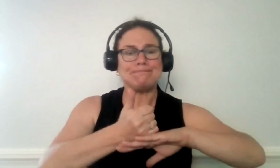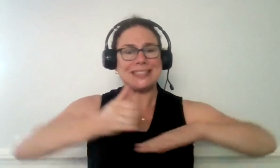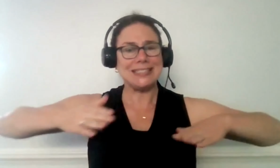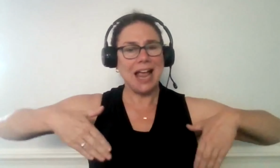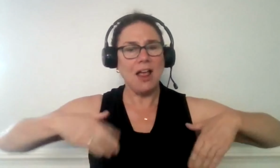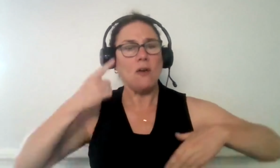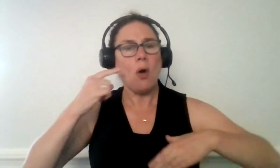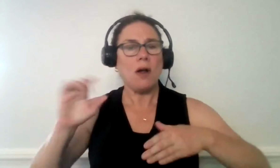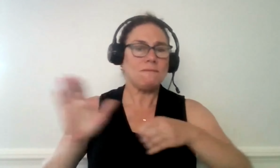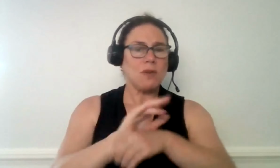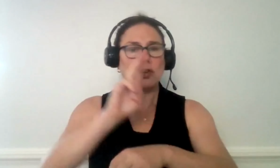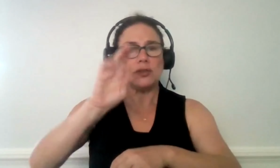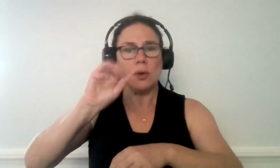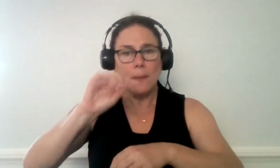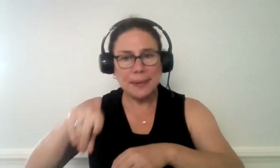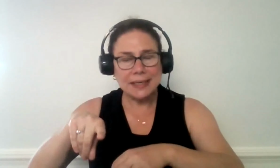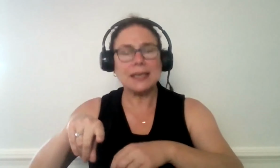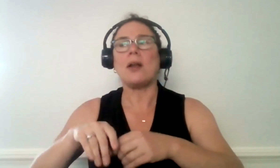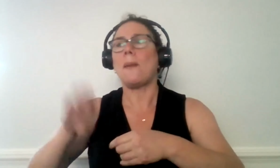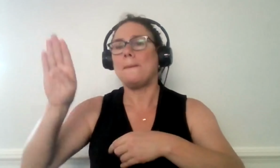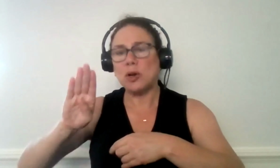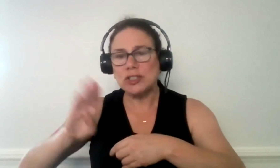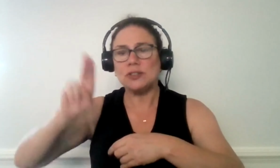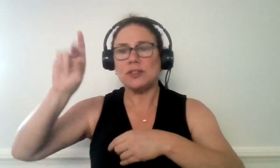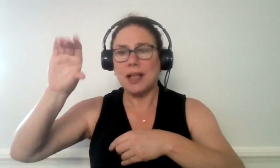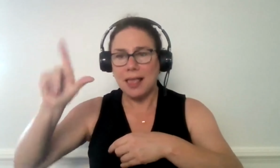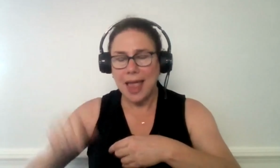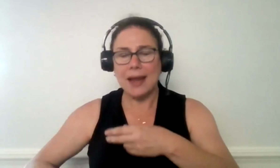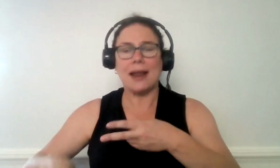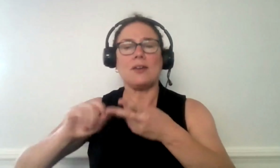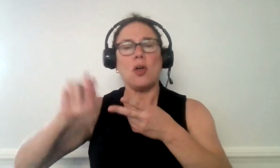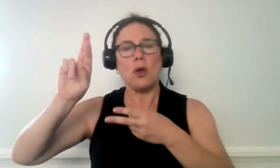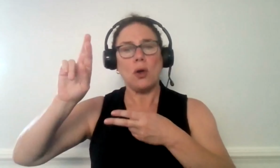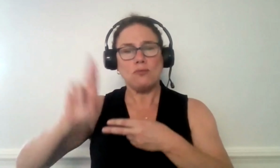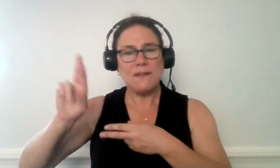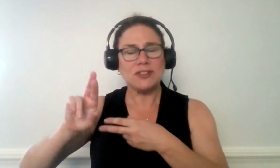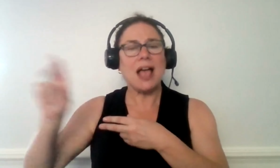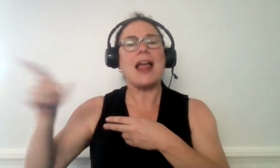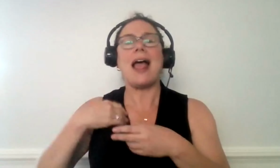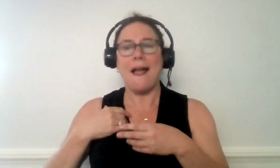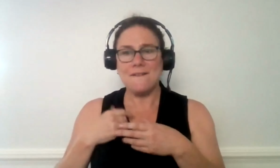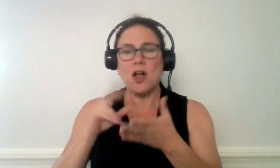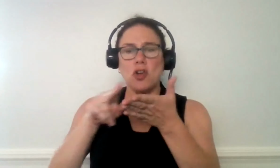I know Berkeley, UCLA, and UC Riverside all currently have contracts with the Ally tool.